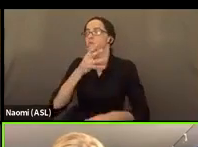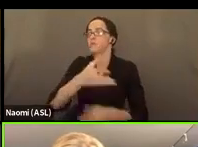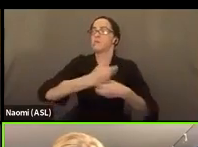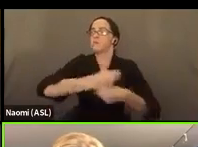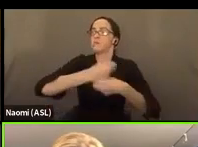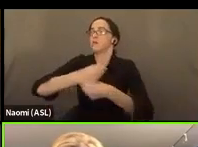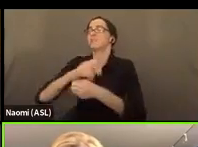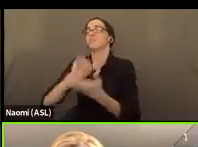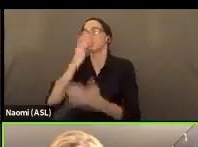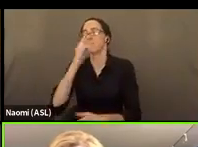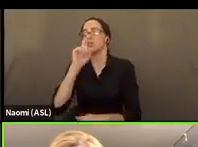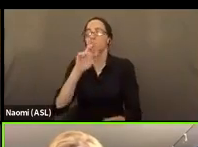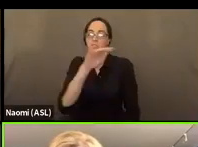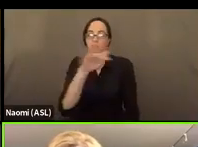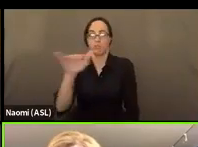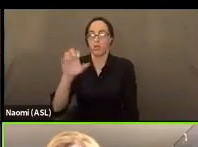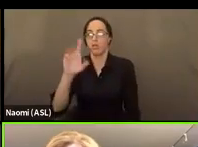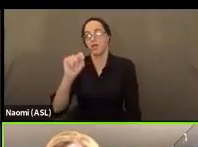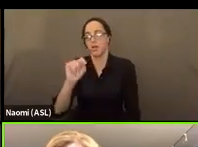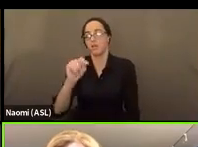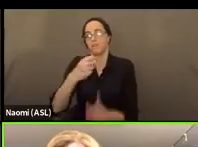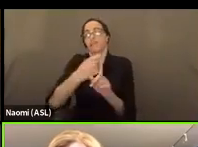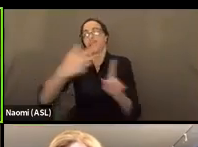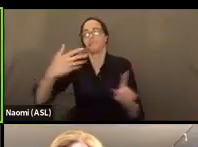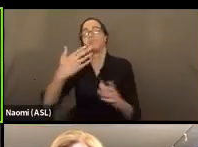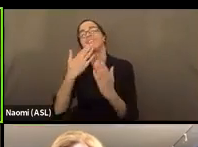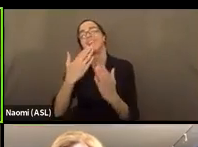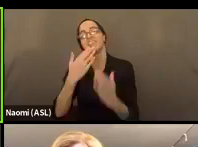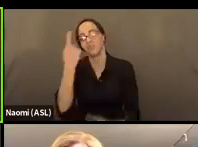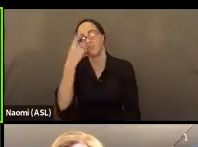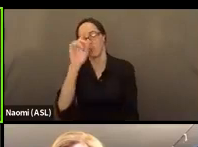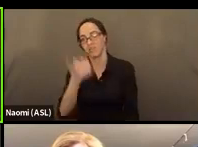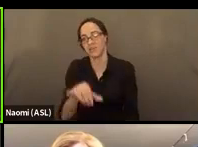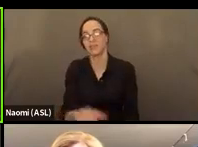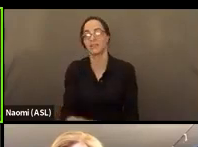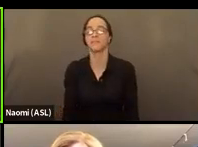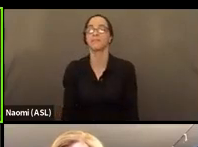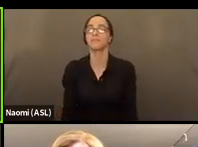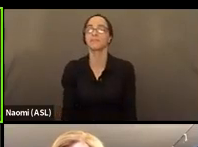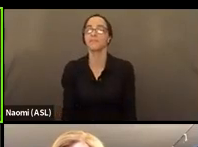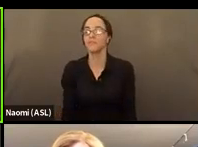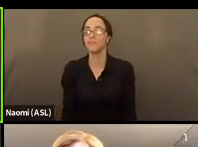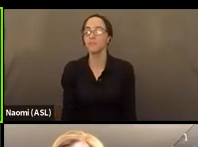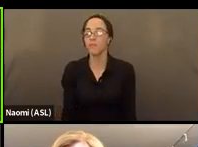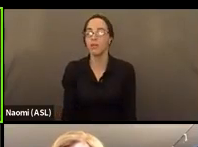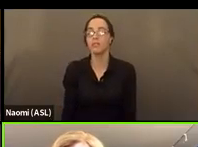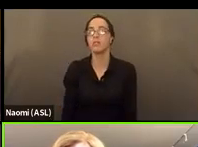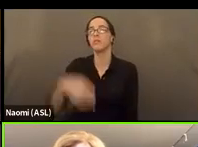were talking about so thank you for that um you know paratransit is is so important for